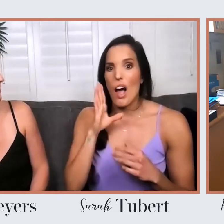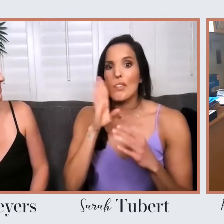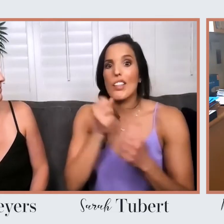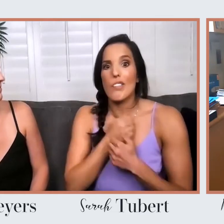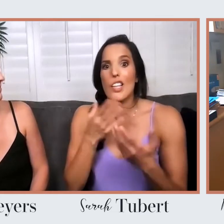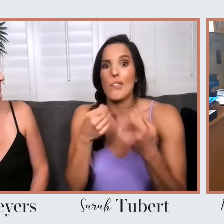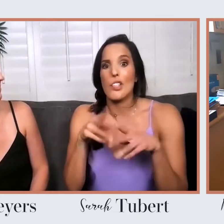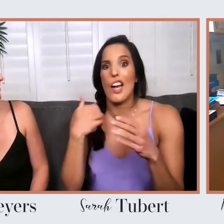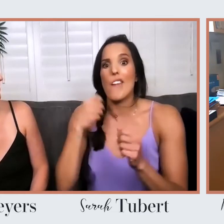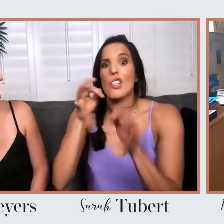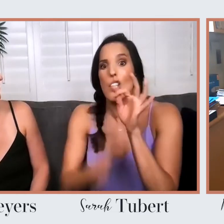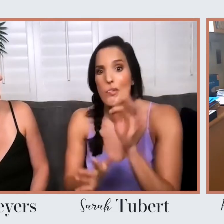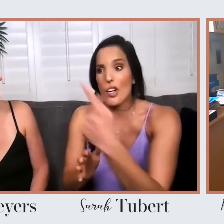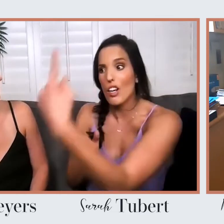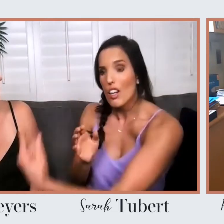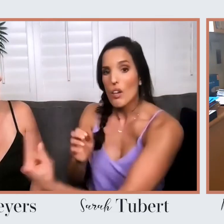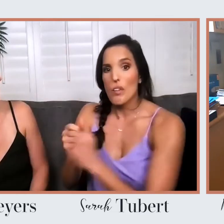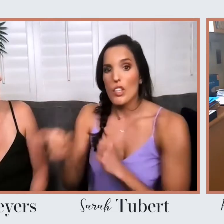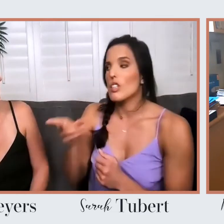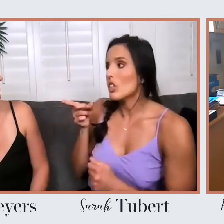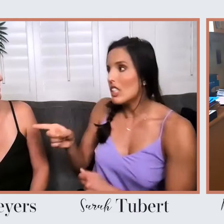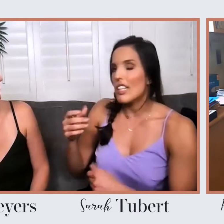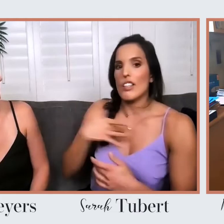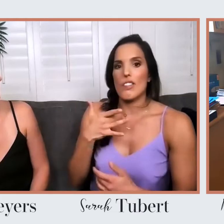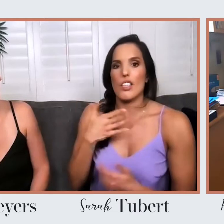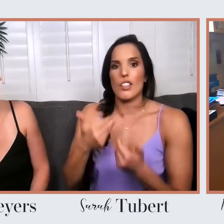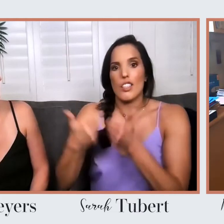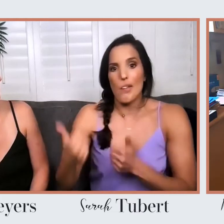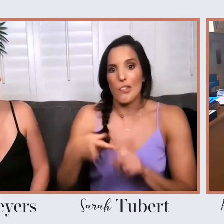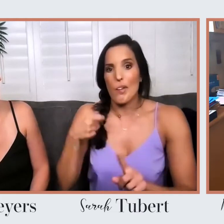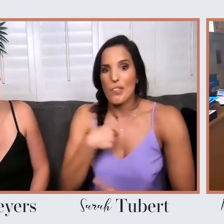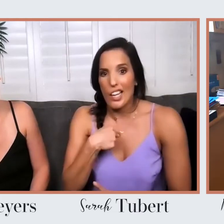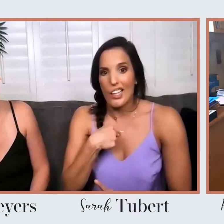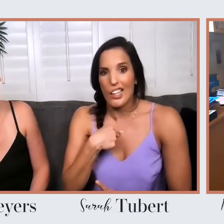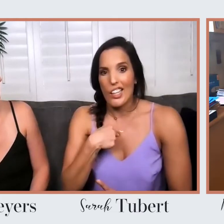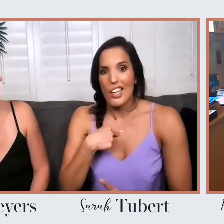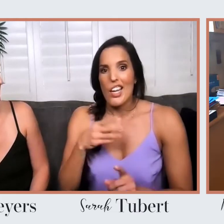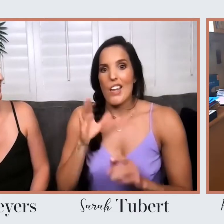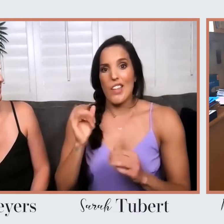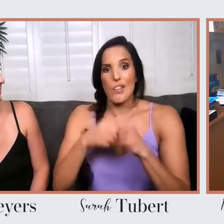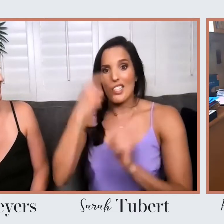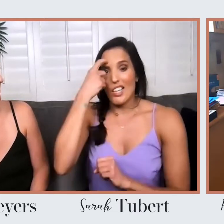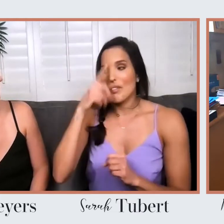So I would love the opportunity to have an interpreter with her so she can feel separate from me if that makes sense.